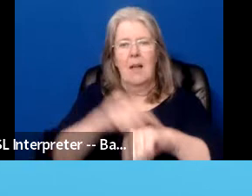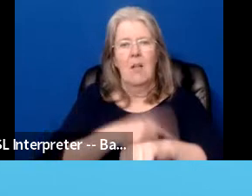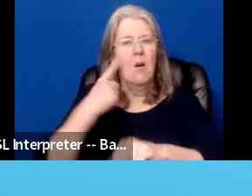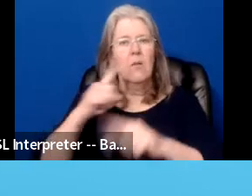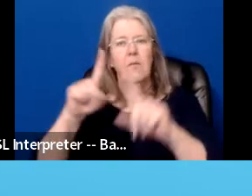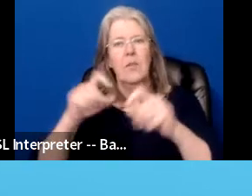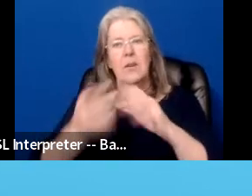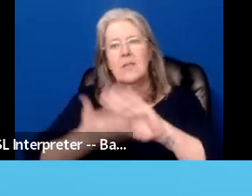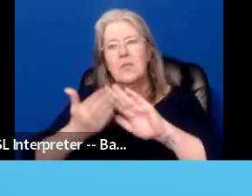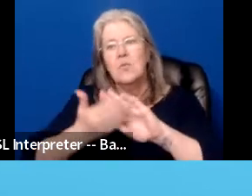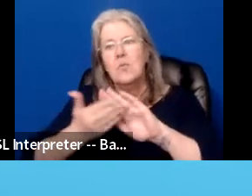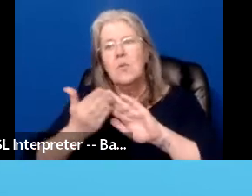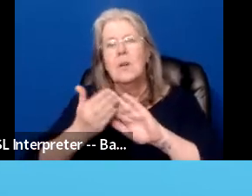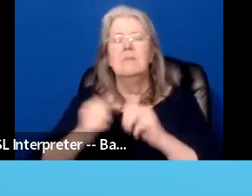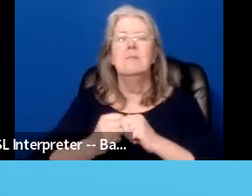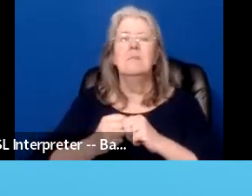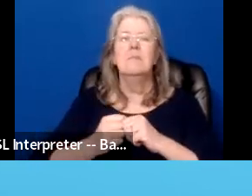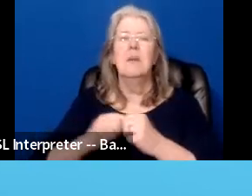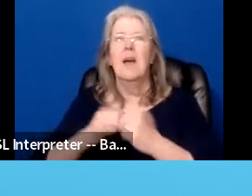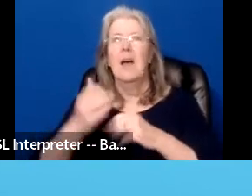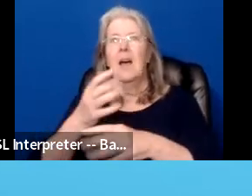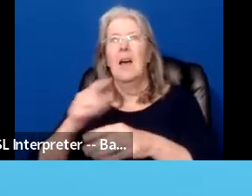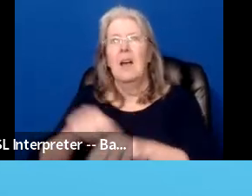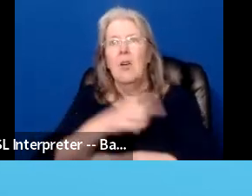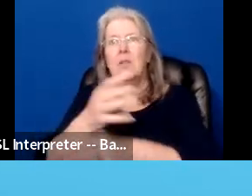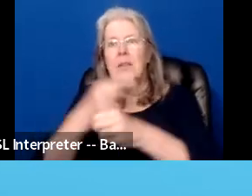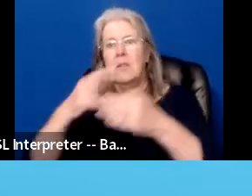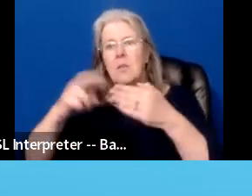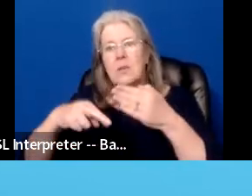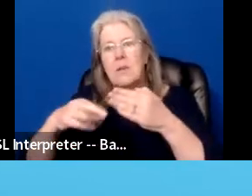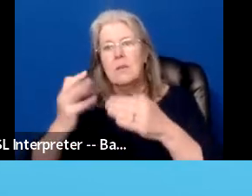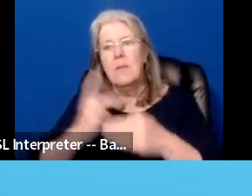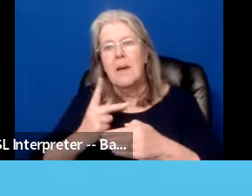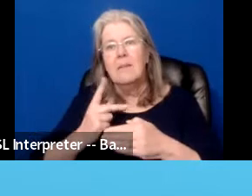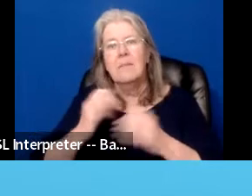How long it takes to get the results back. They're all pretty accurate and